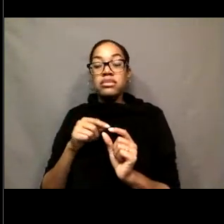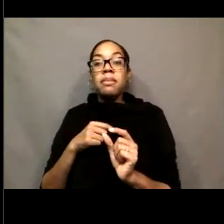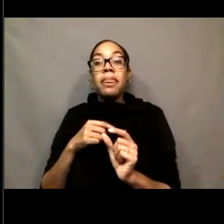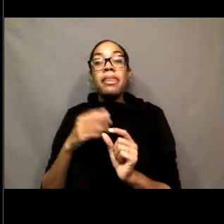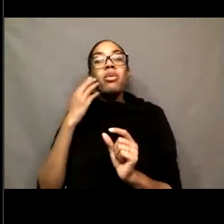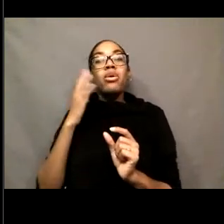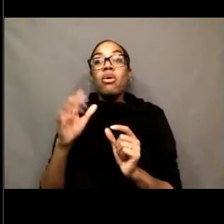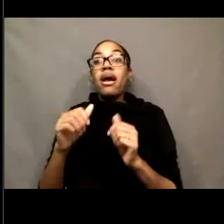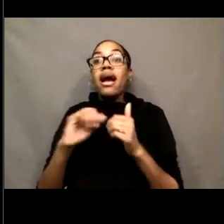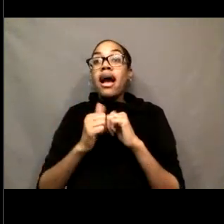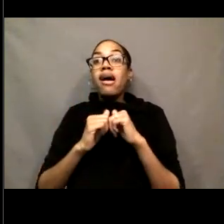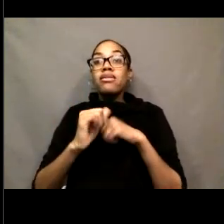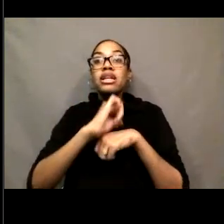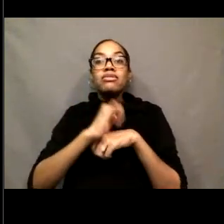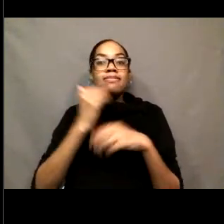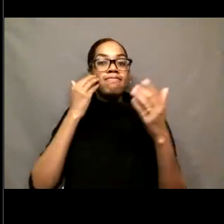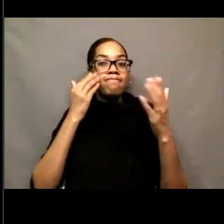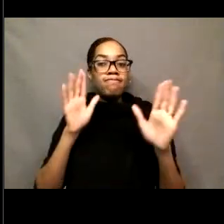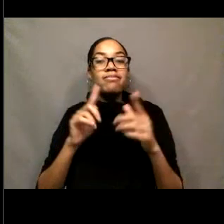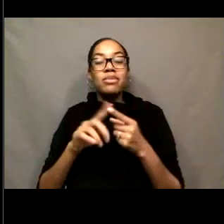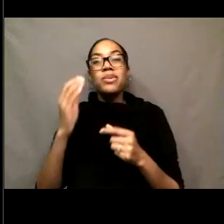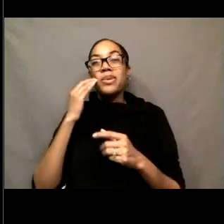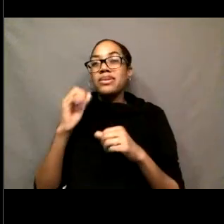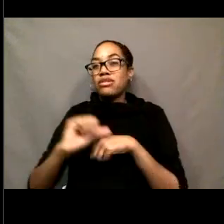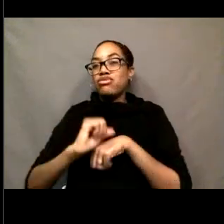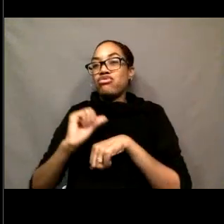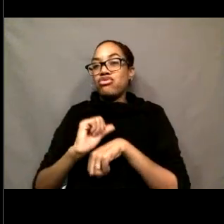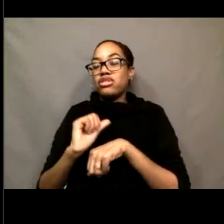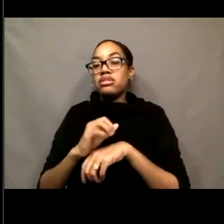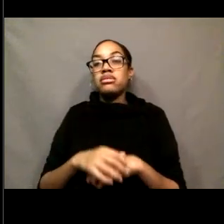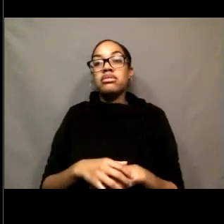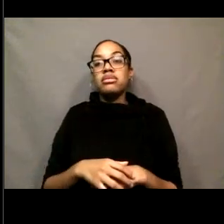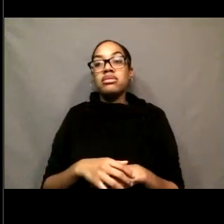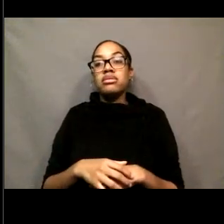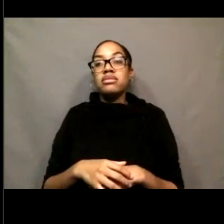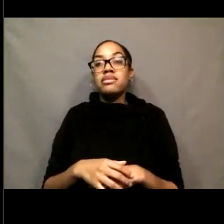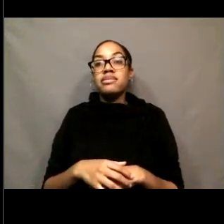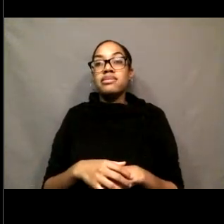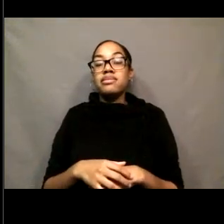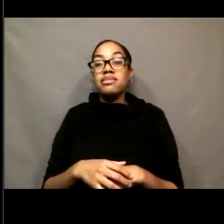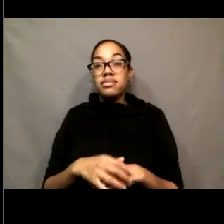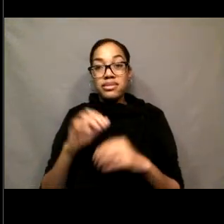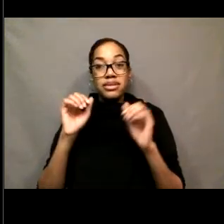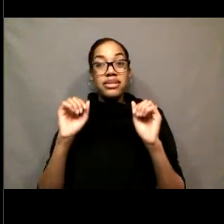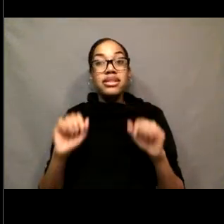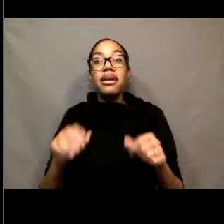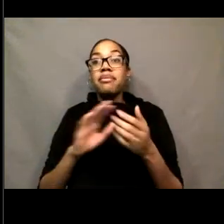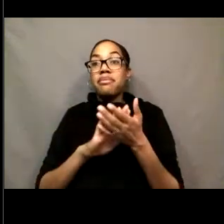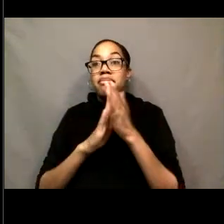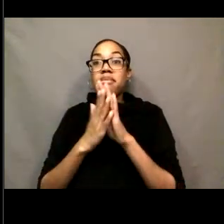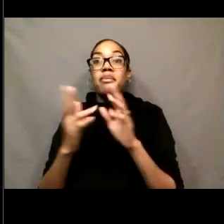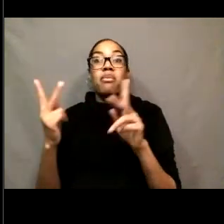but we know that if it progresses, you know, unchecked it could get to the point